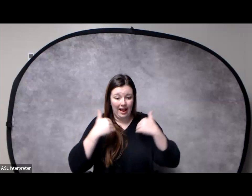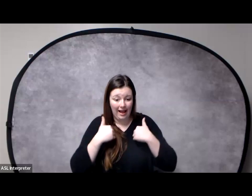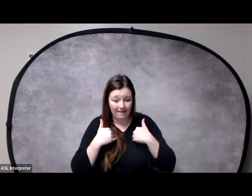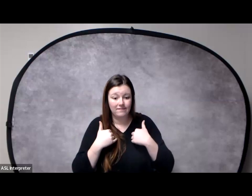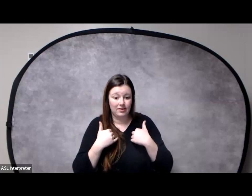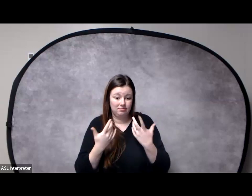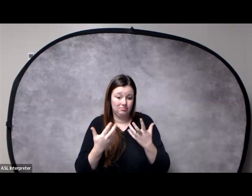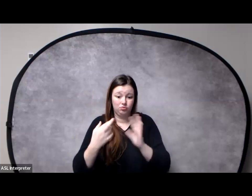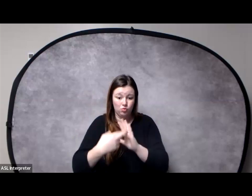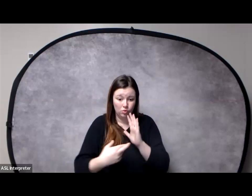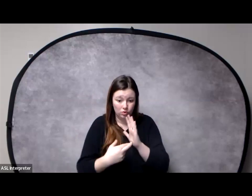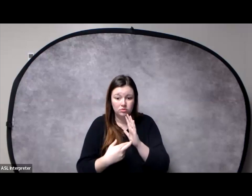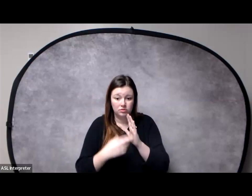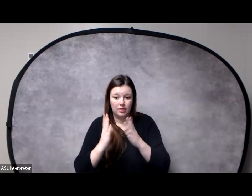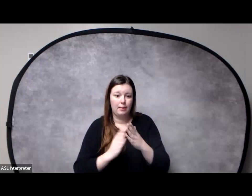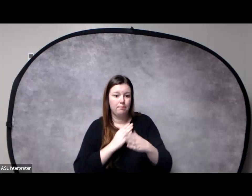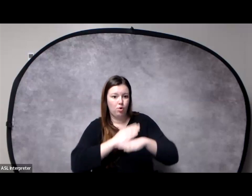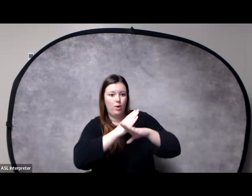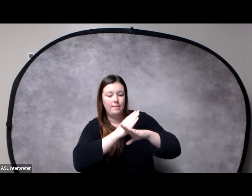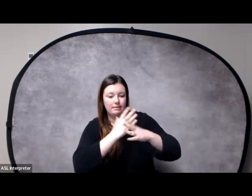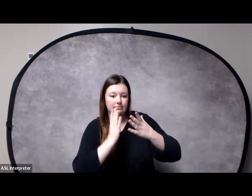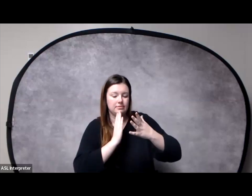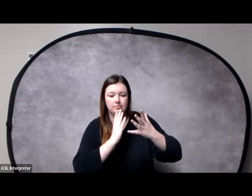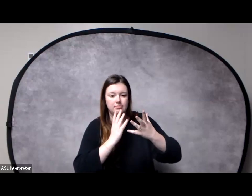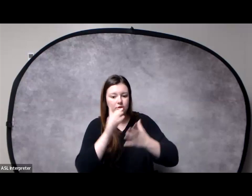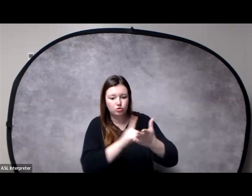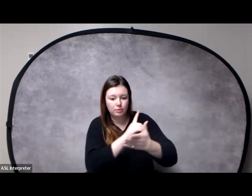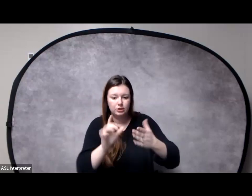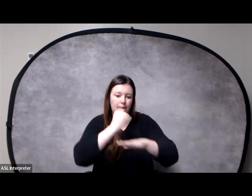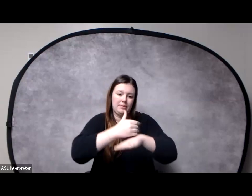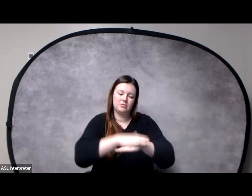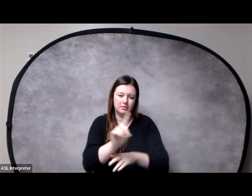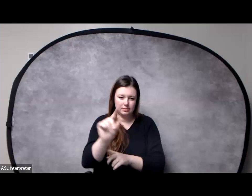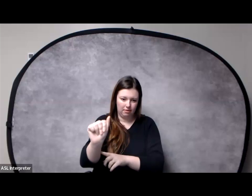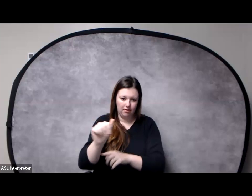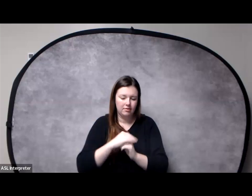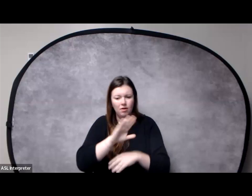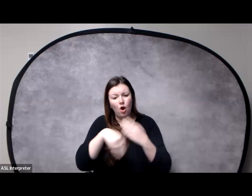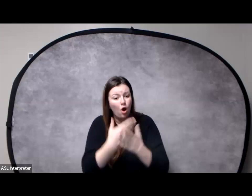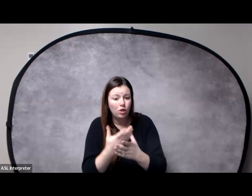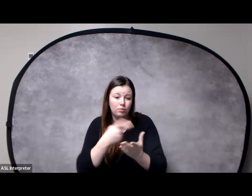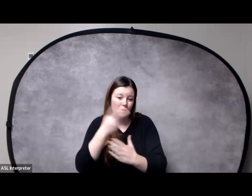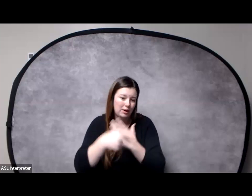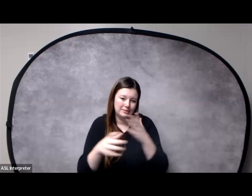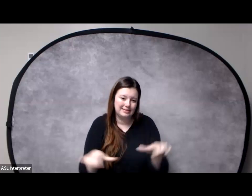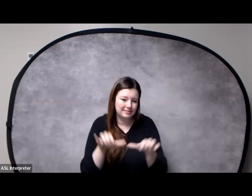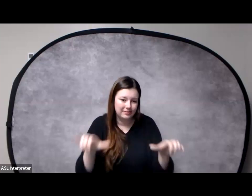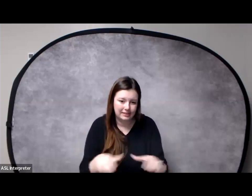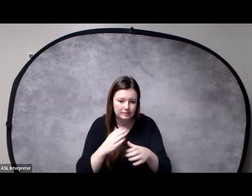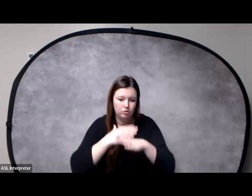already prohibits discrimination on the basis of disability in all of our programs and activities. But that includes child welfare.